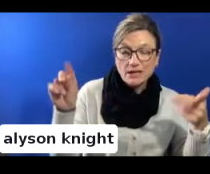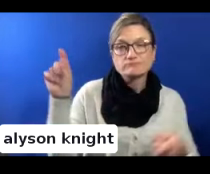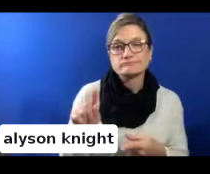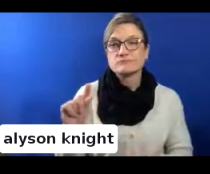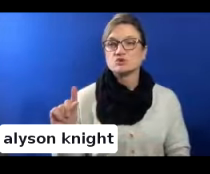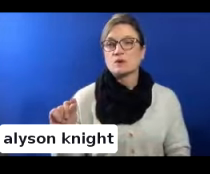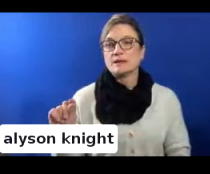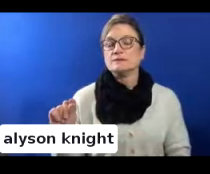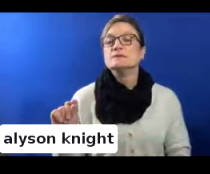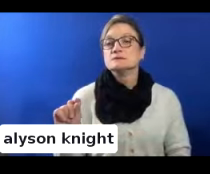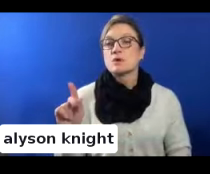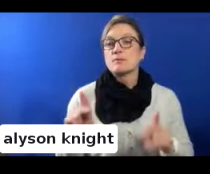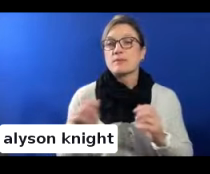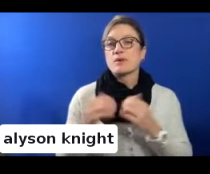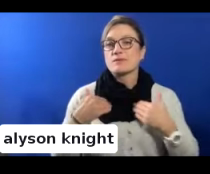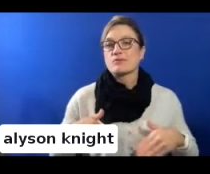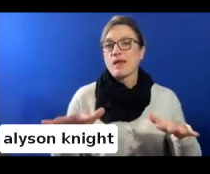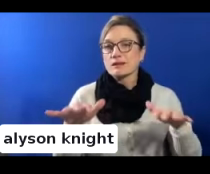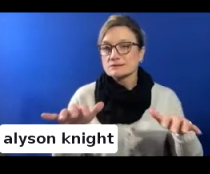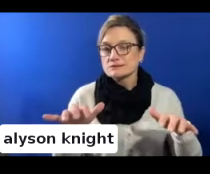paralysis due to lack of participants.